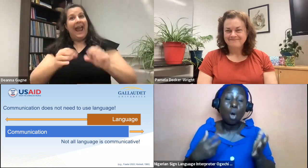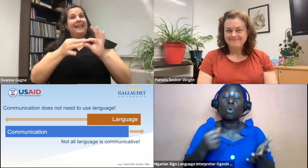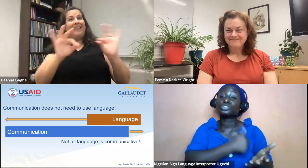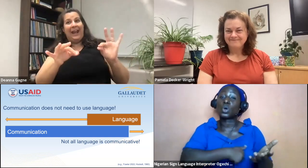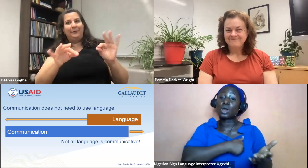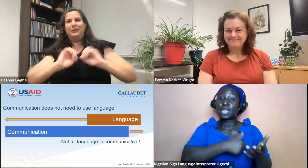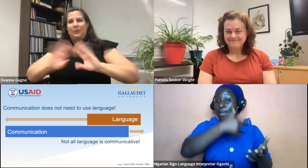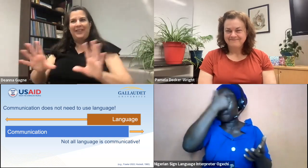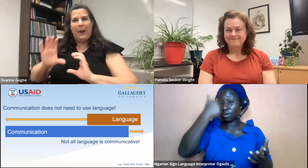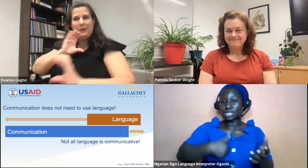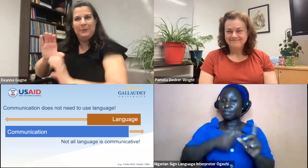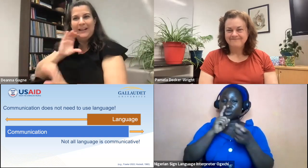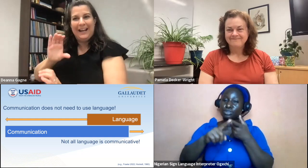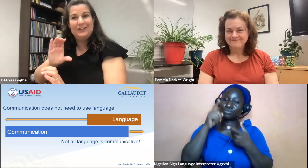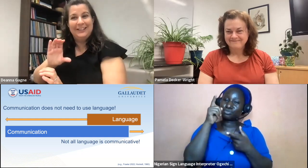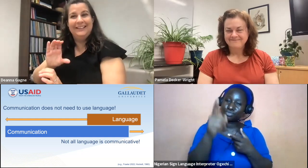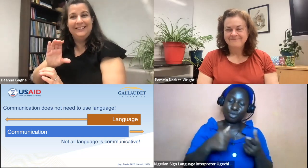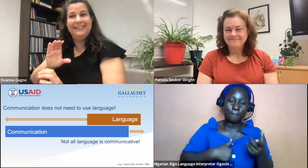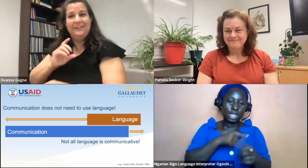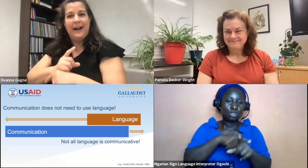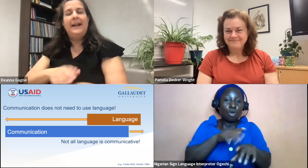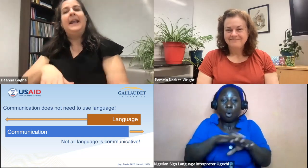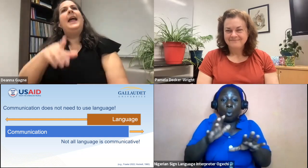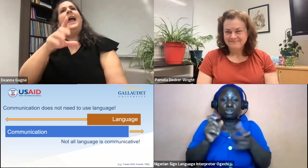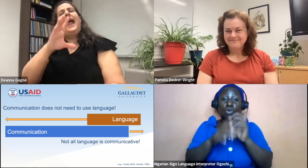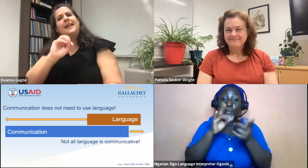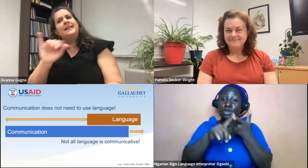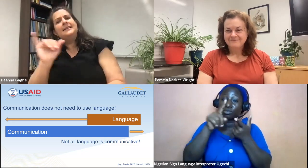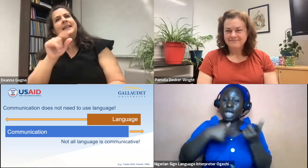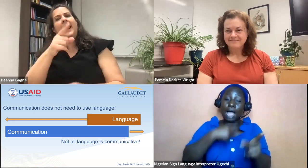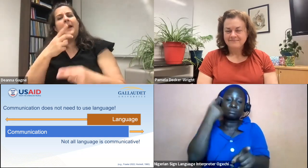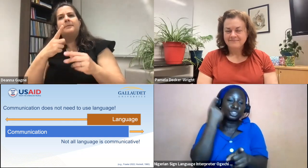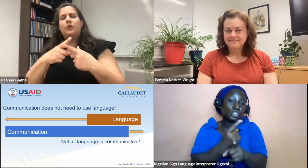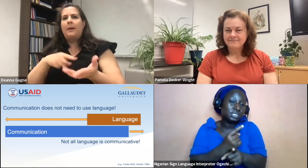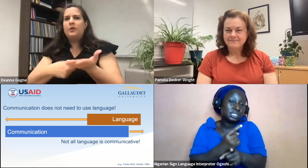to myself. Right? I was using language without communication. That's another example.